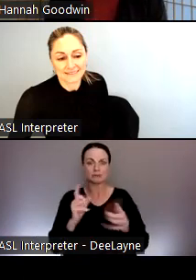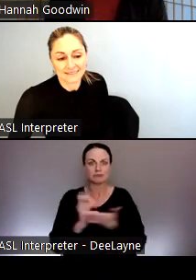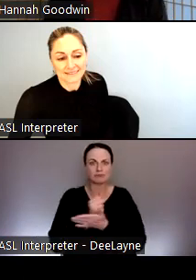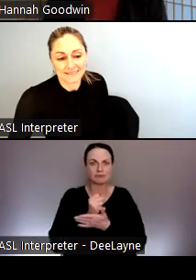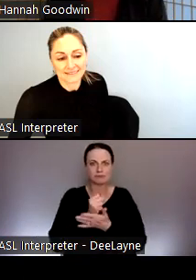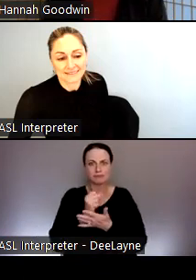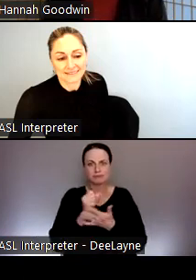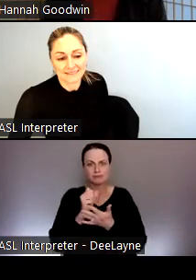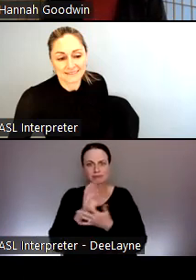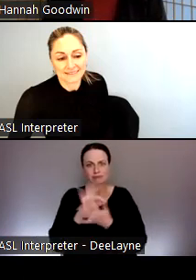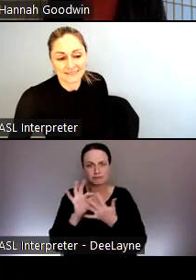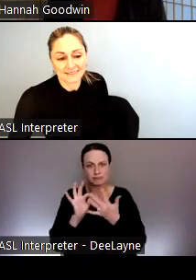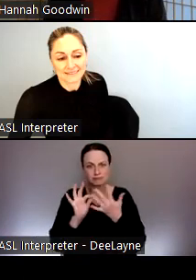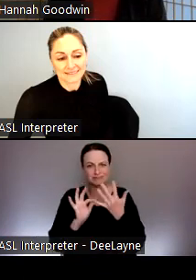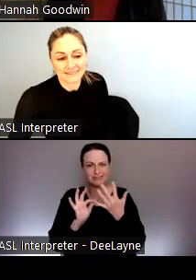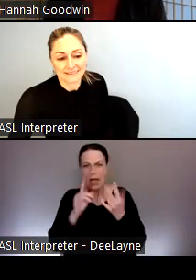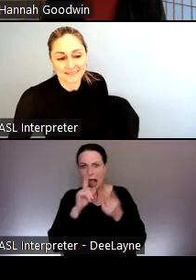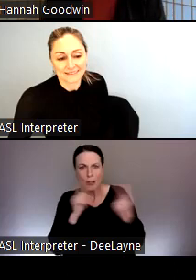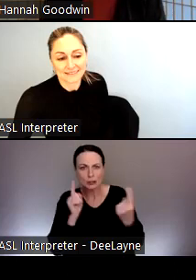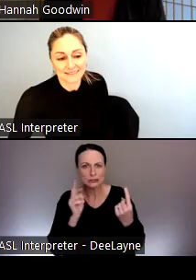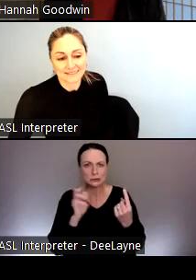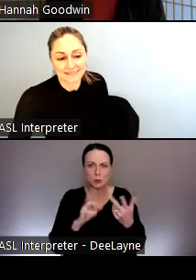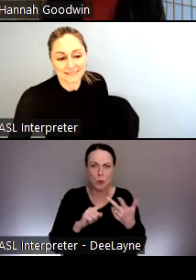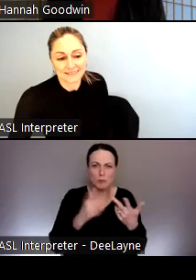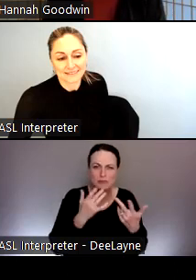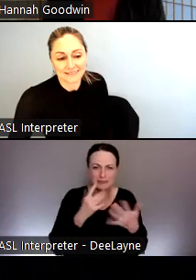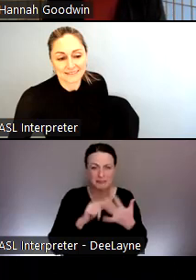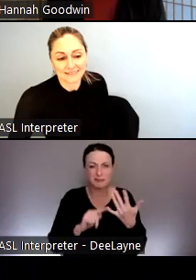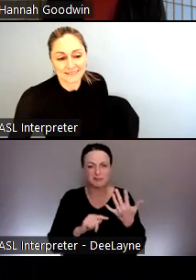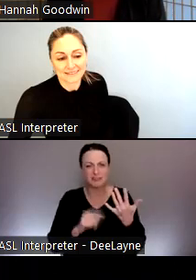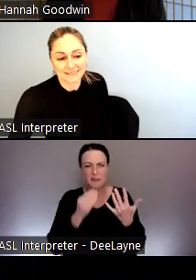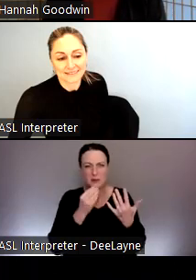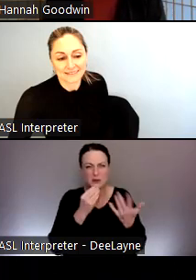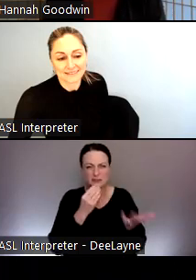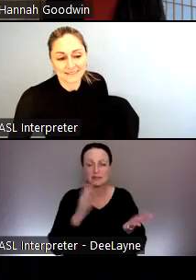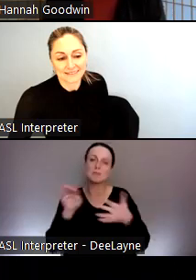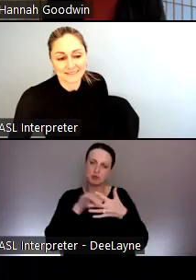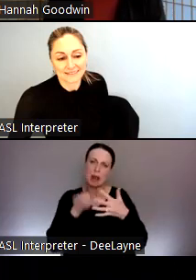to talk about allergens or anything like that. And there are breaks.